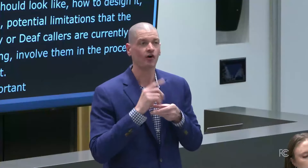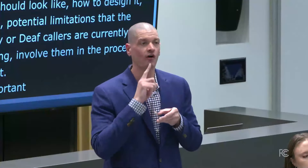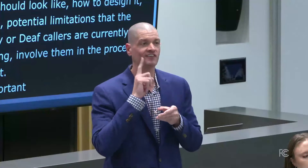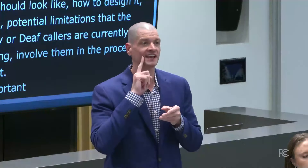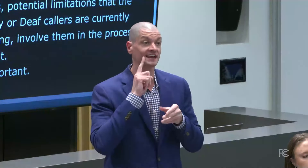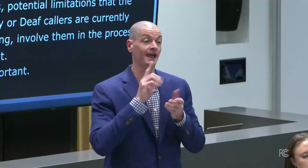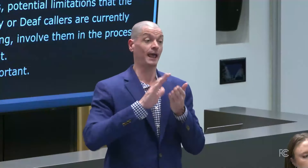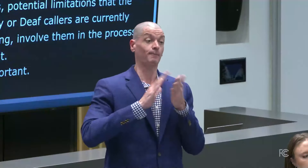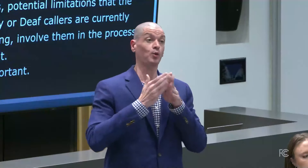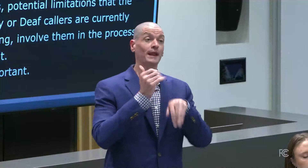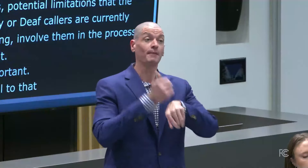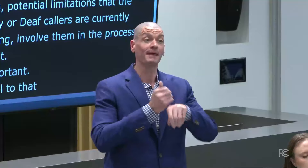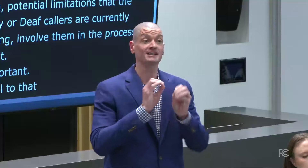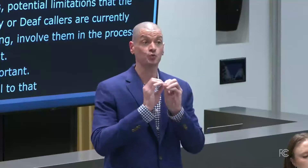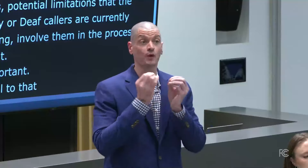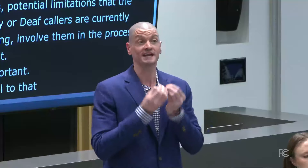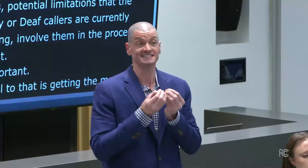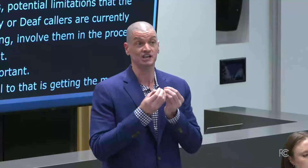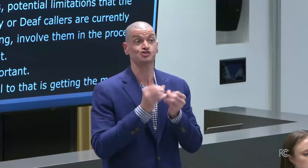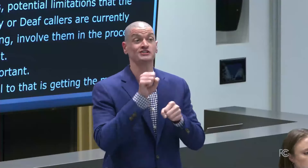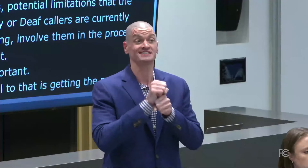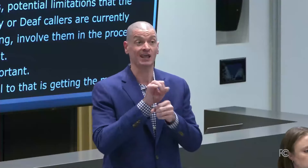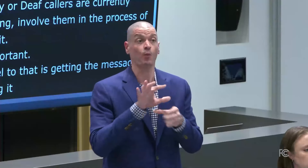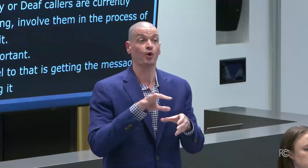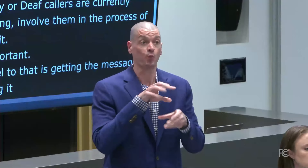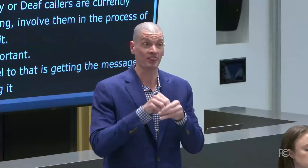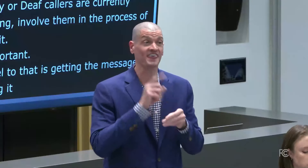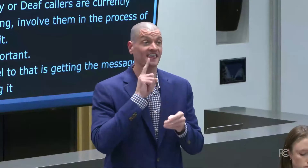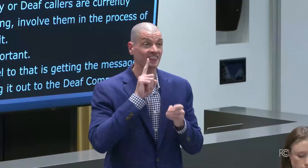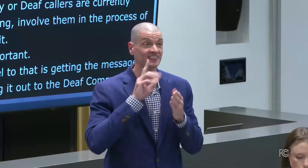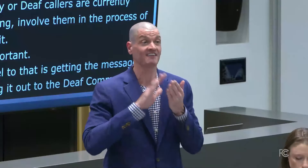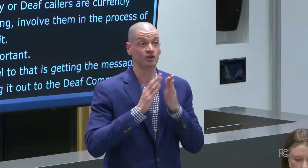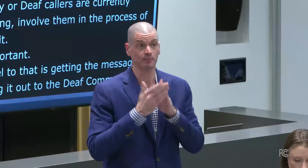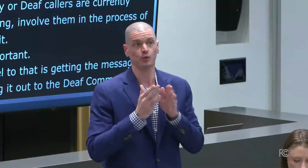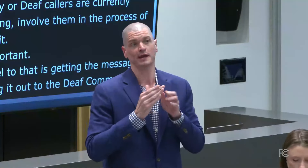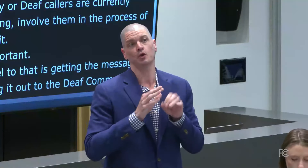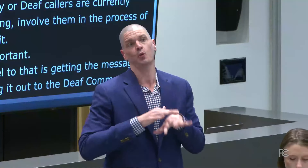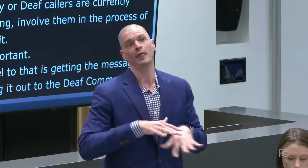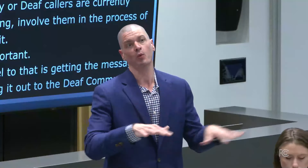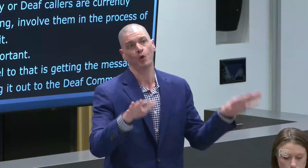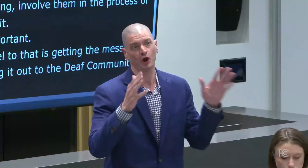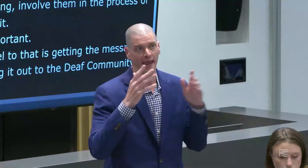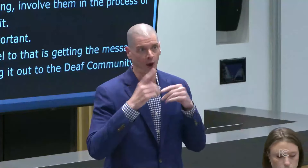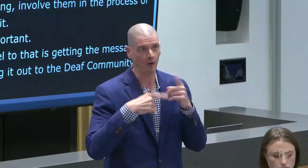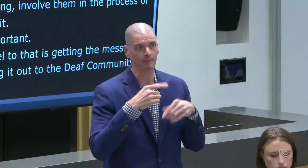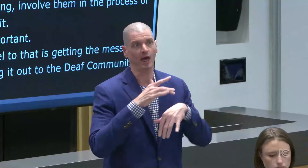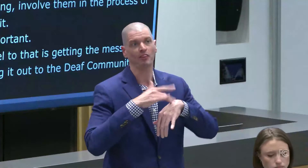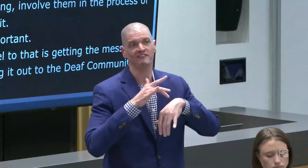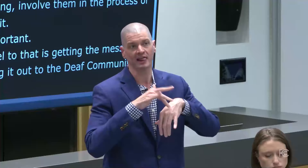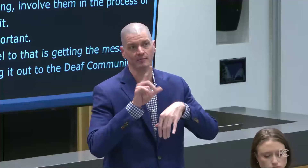OF DESIGNING IT. IT'S SO IMPORTANT. THE PARALLEL TO THAT IS GETTING THE MESSAGE OUT, GETTING IT OUT TO THE DEAF